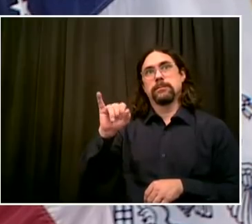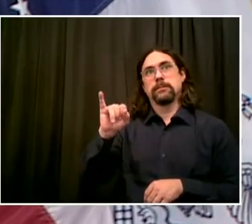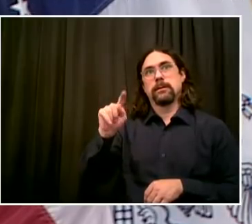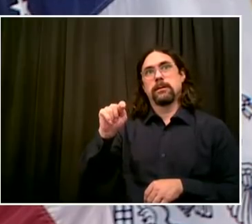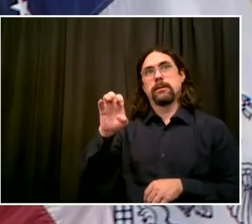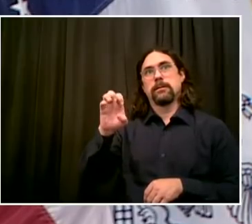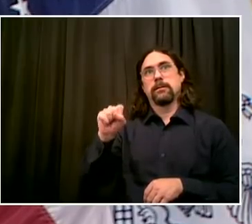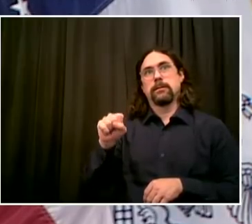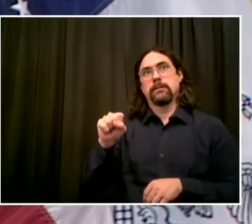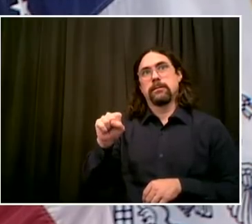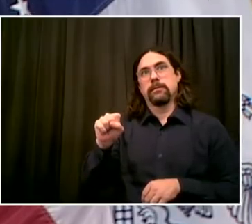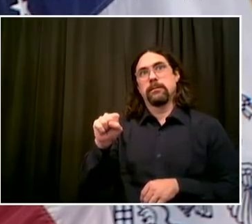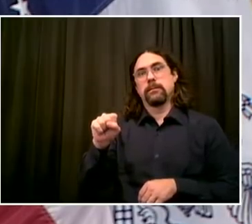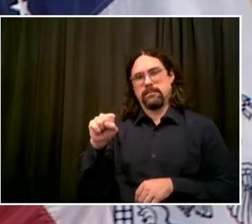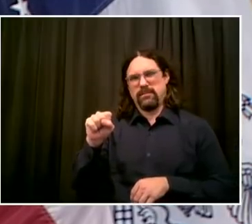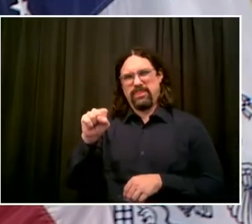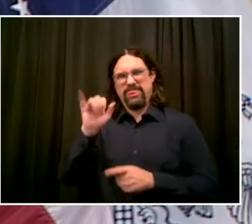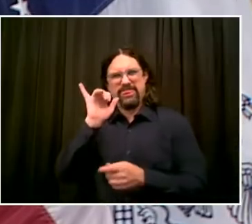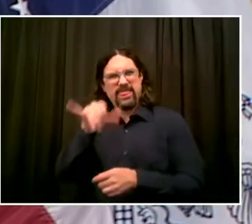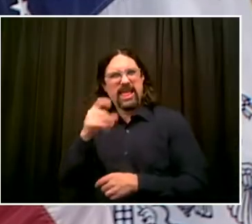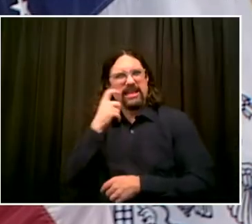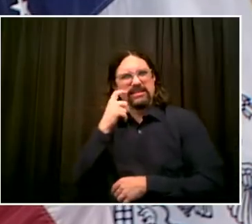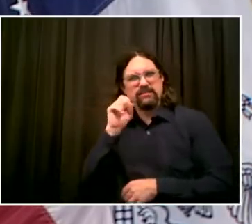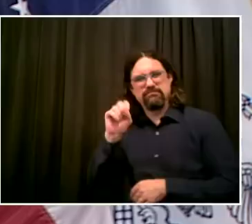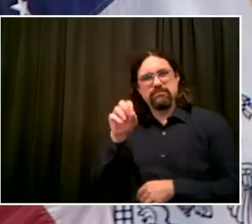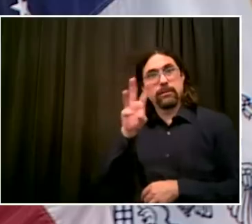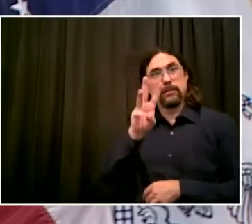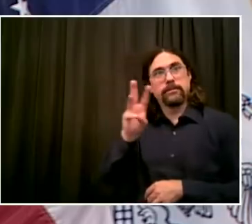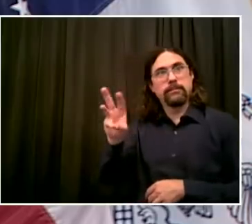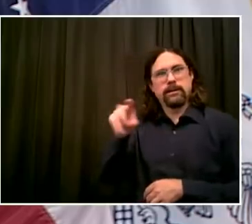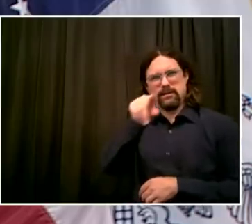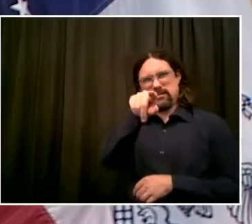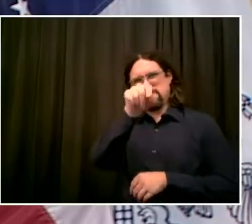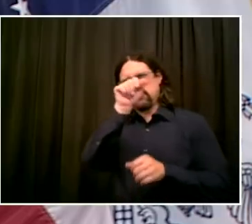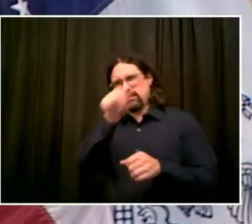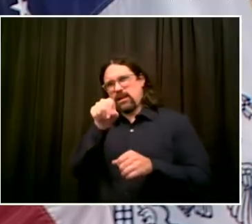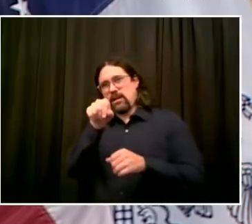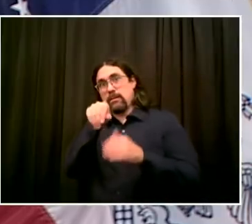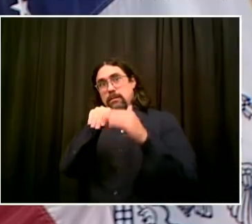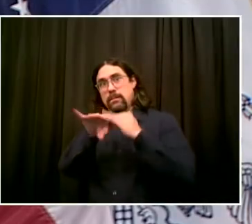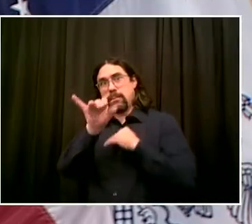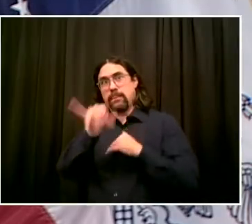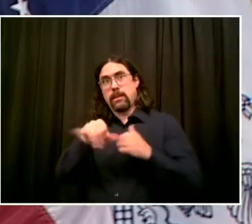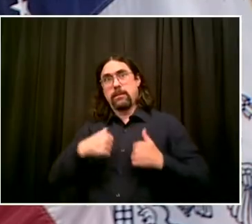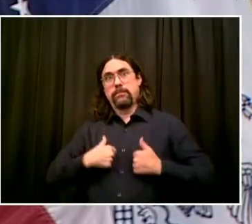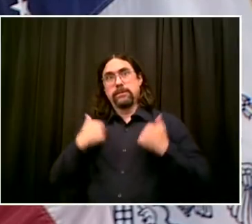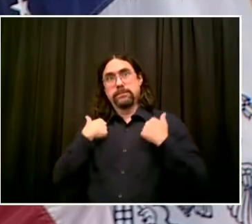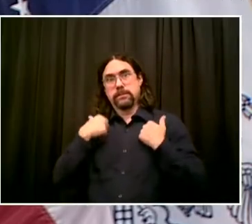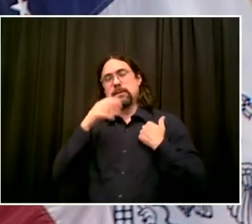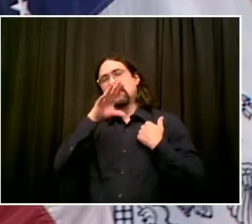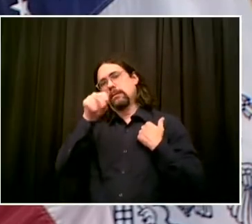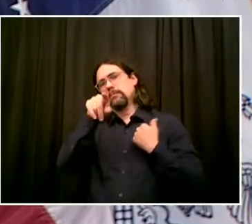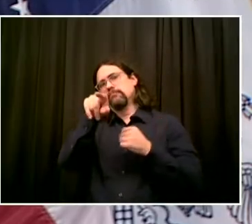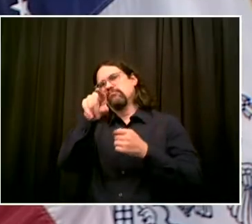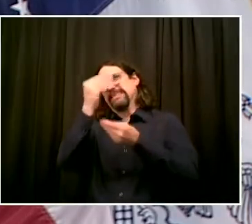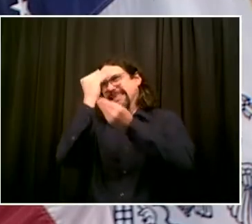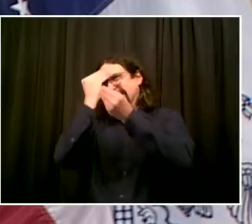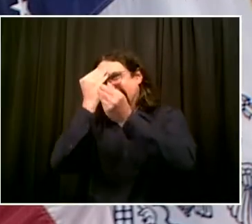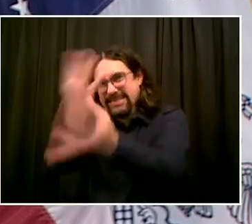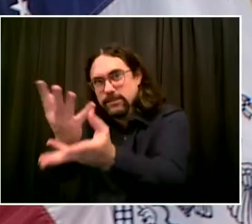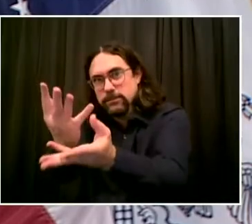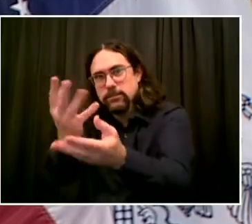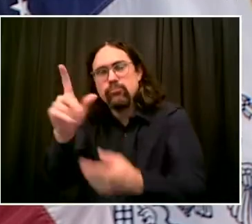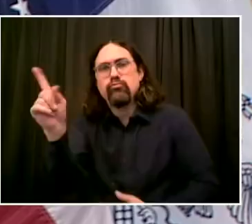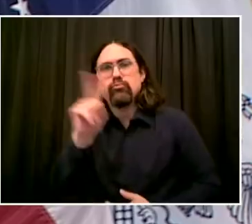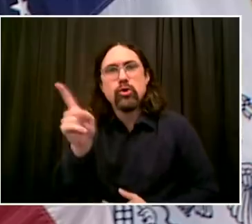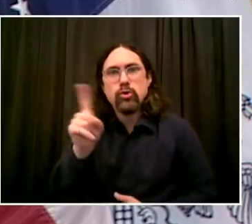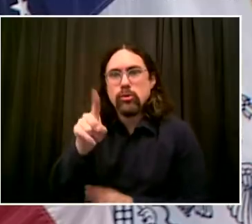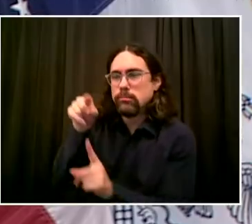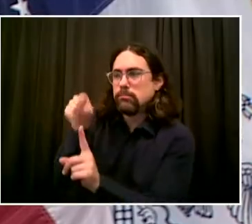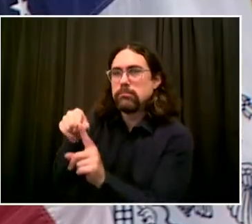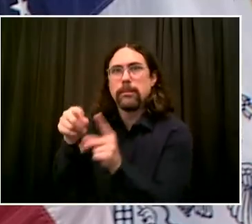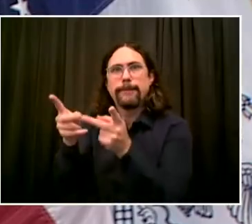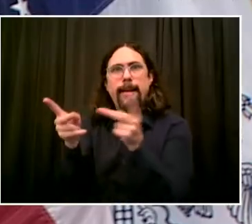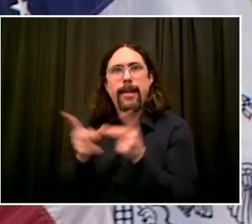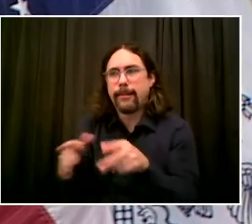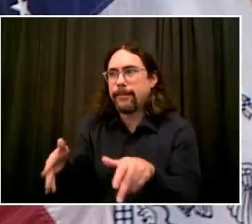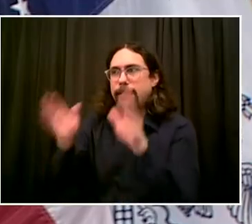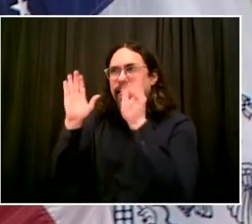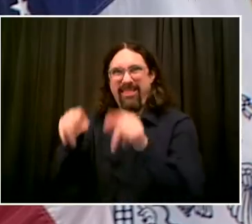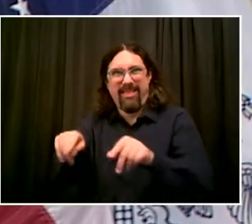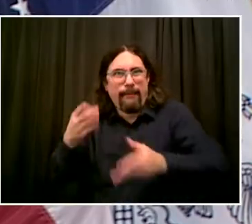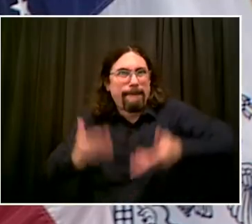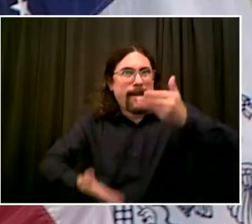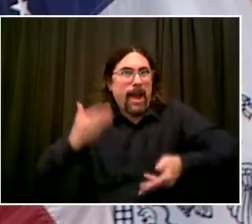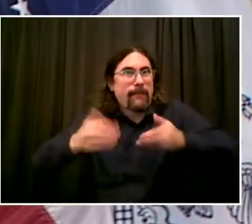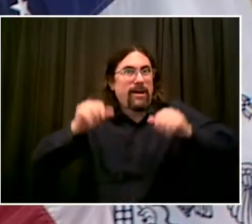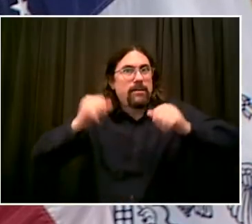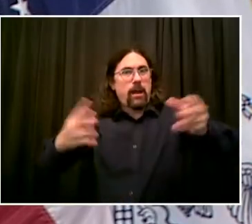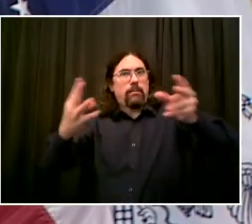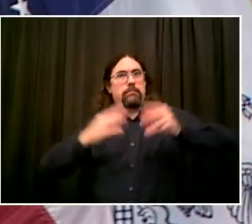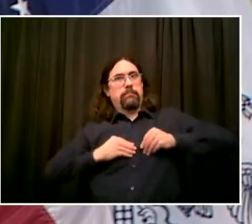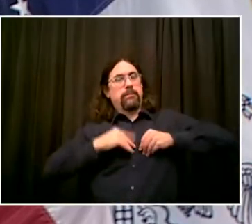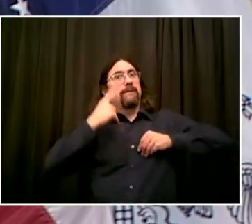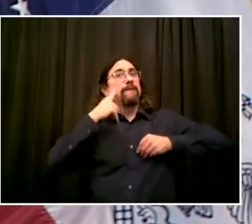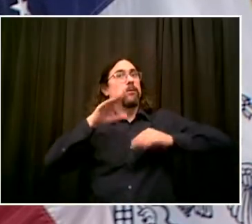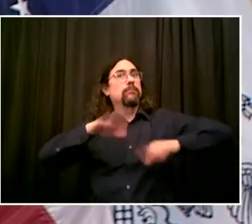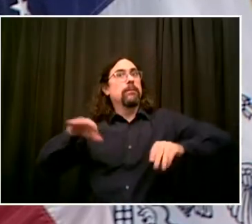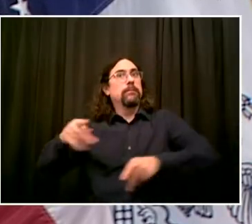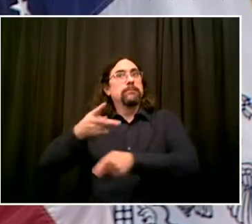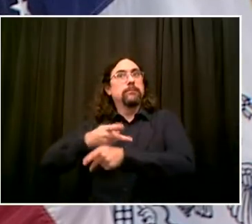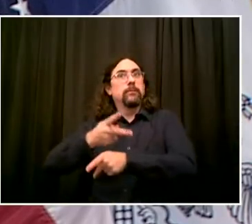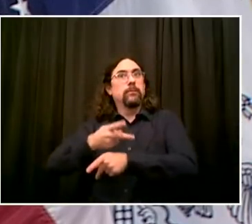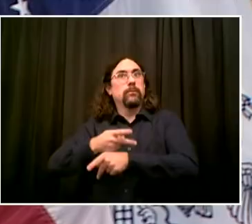YES.